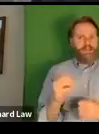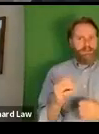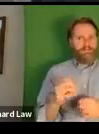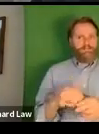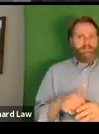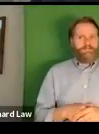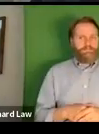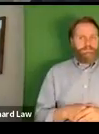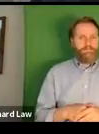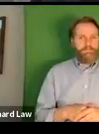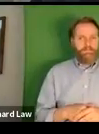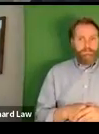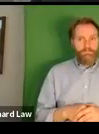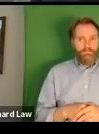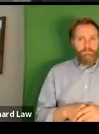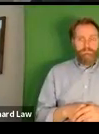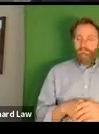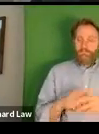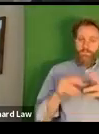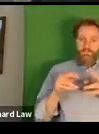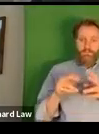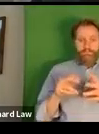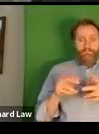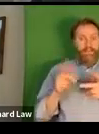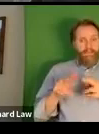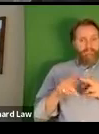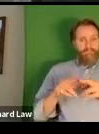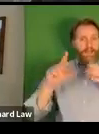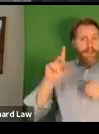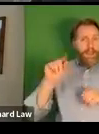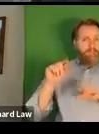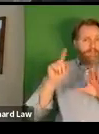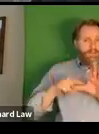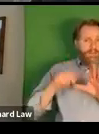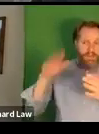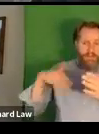consecutive pay cut for those who've been around long enough so what we've